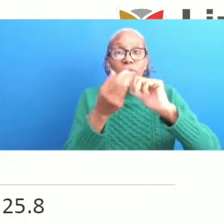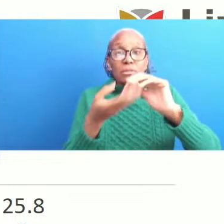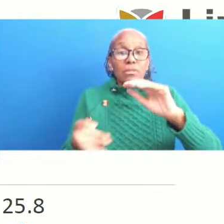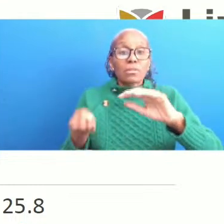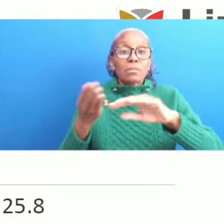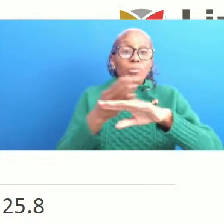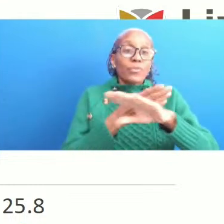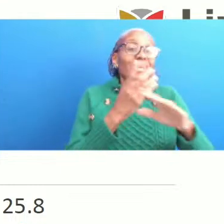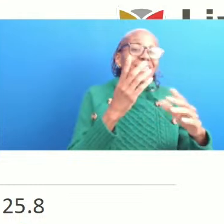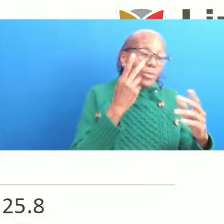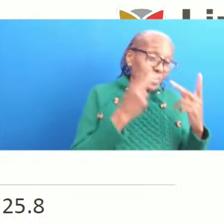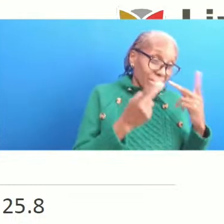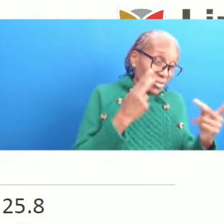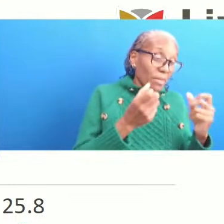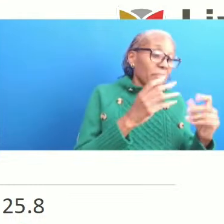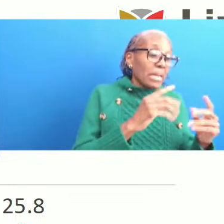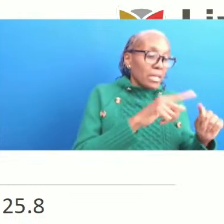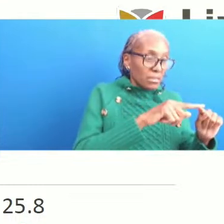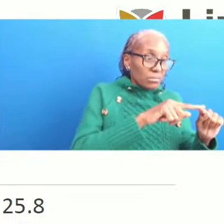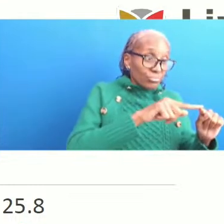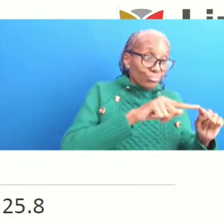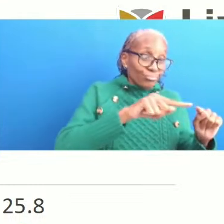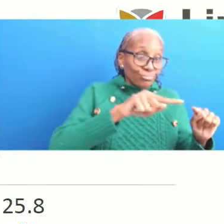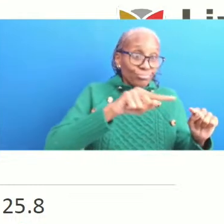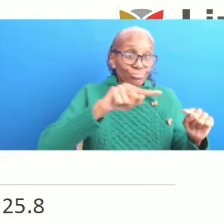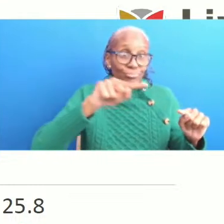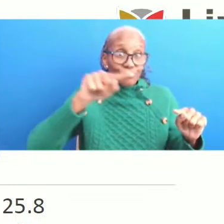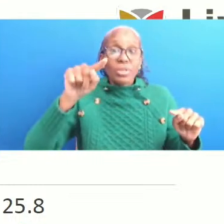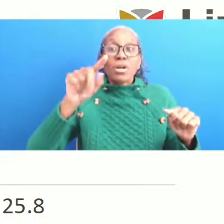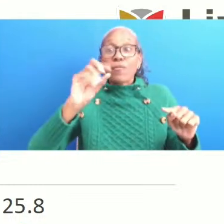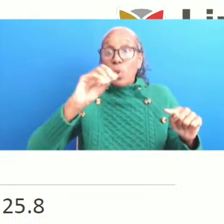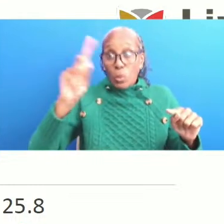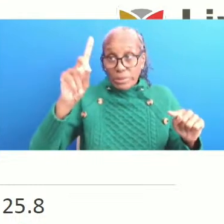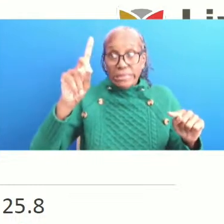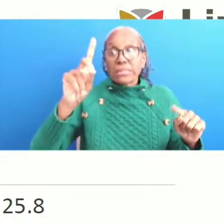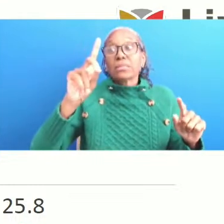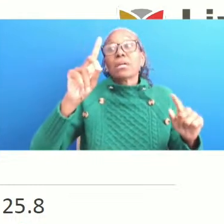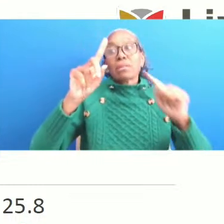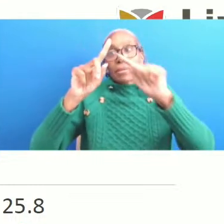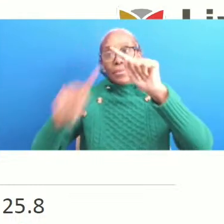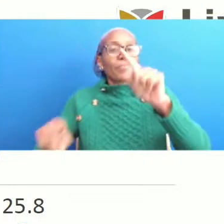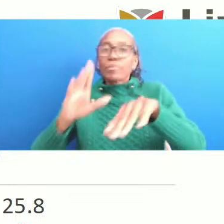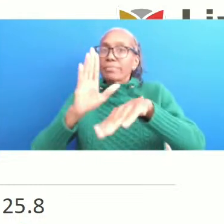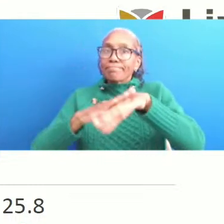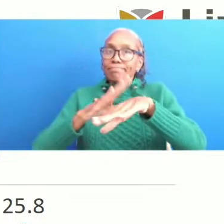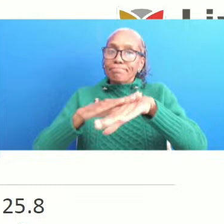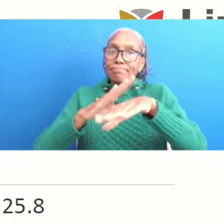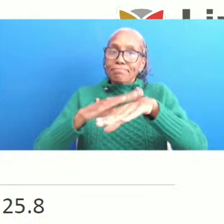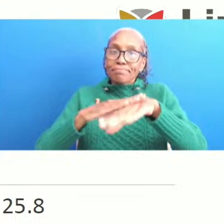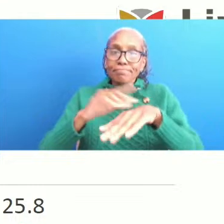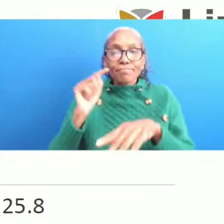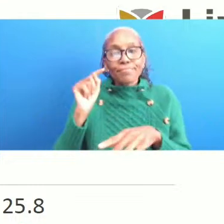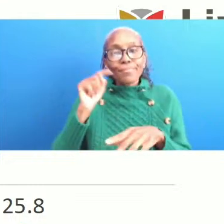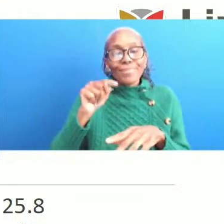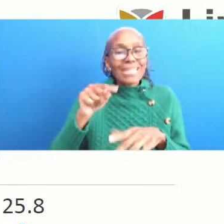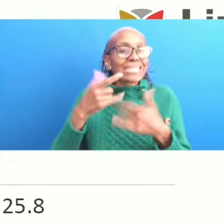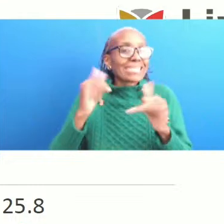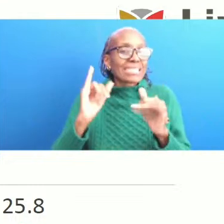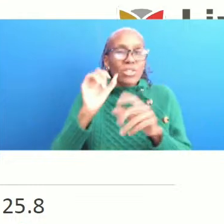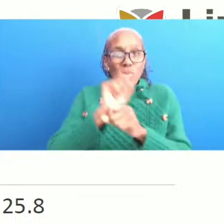STEEPEST IMPROVEMENTS YET AFTER